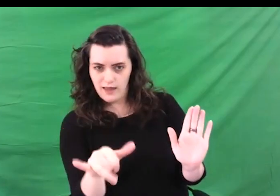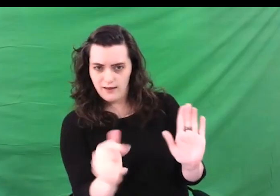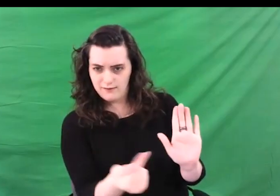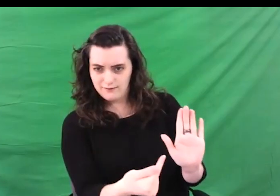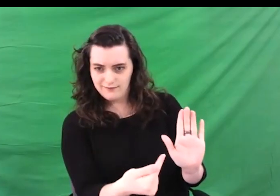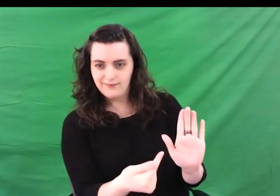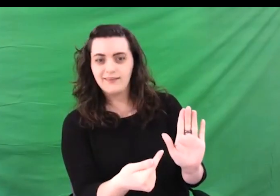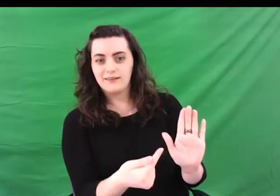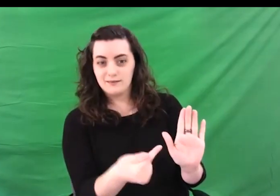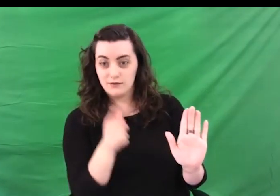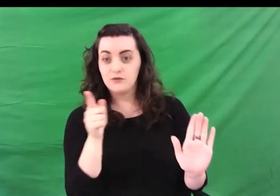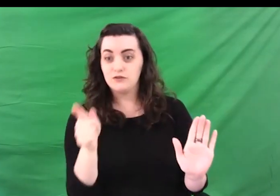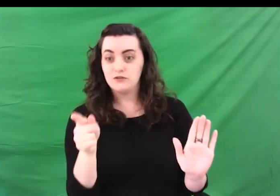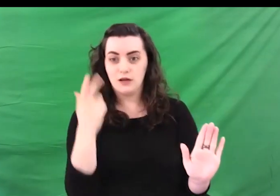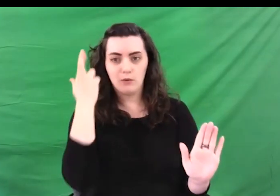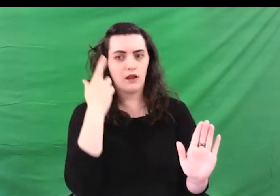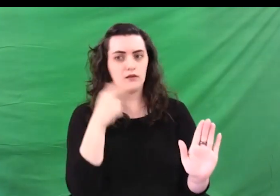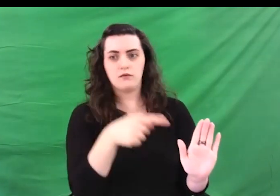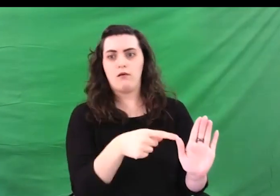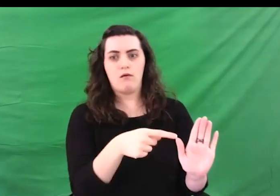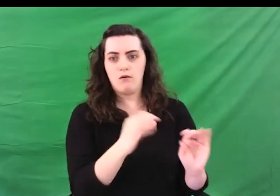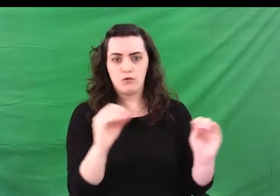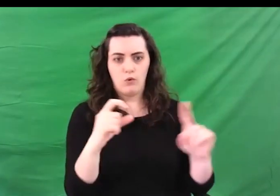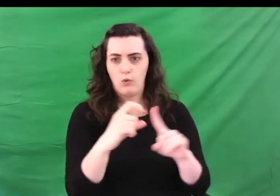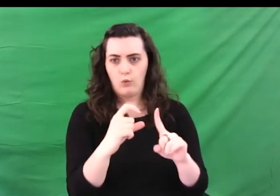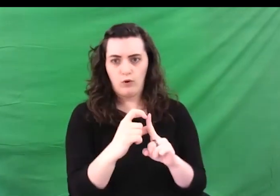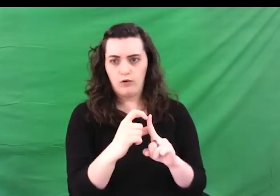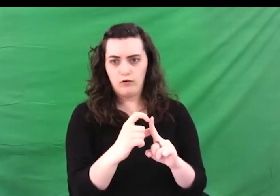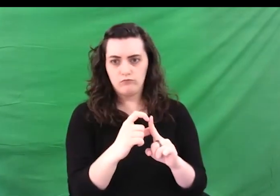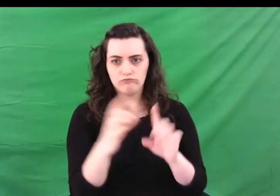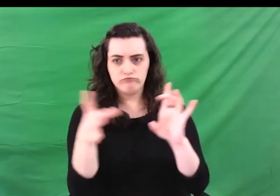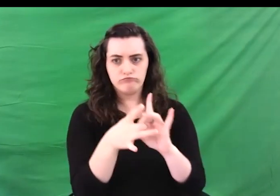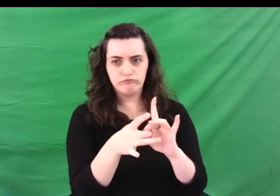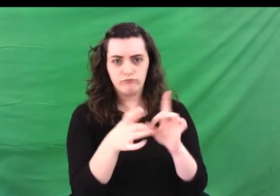oh, she doesn't have a word for this particular picture concept.